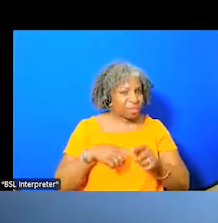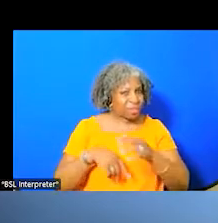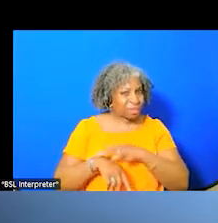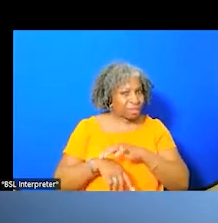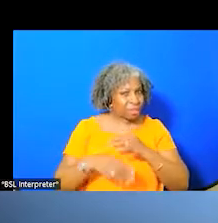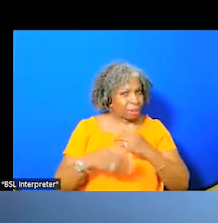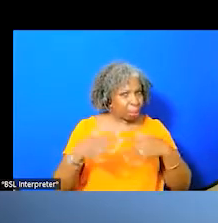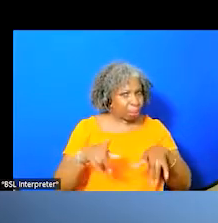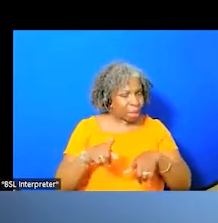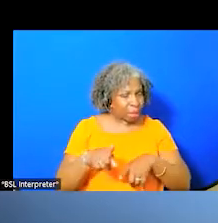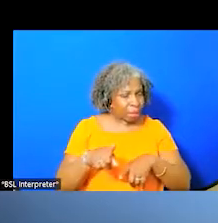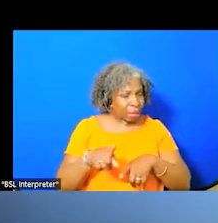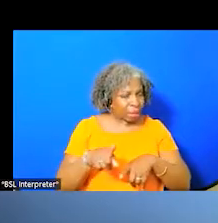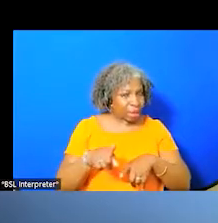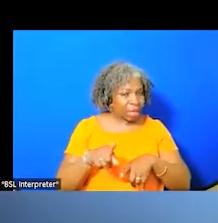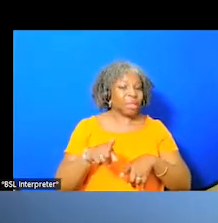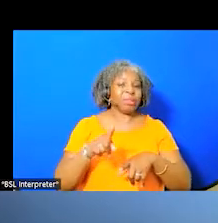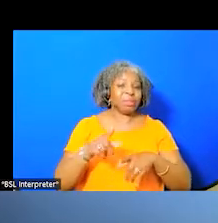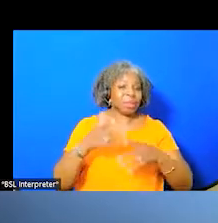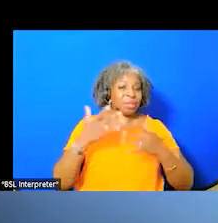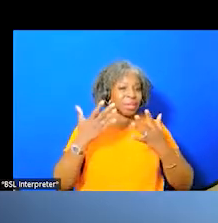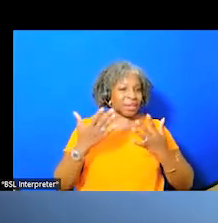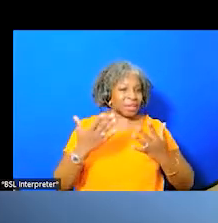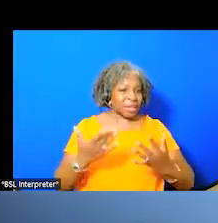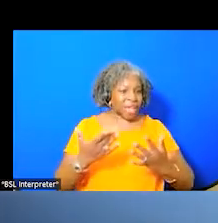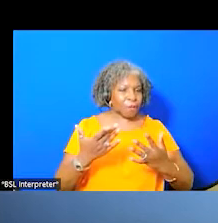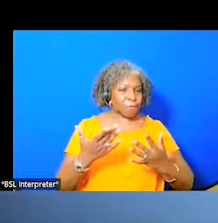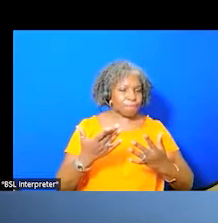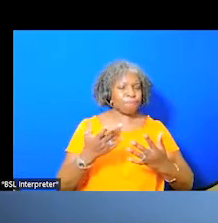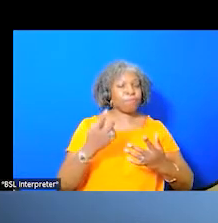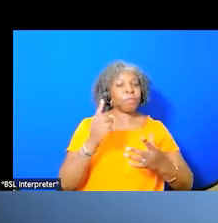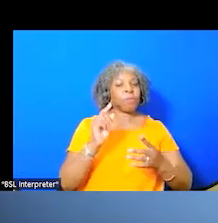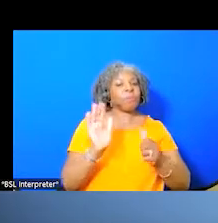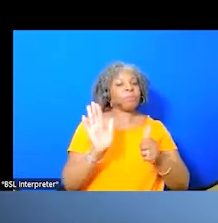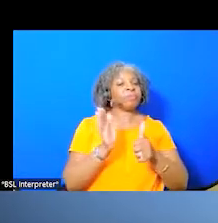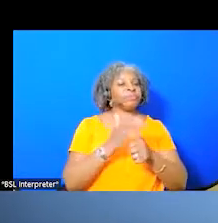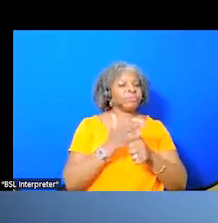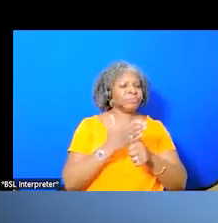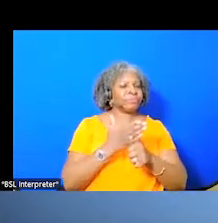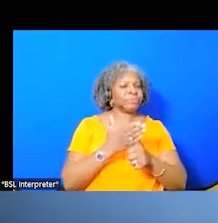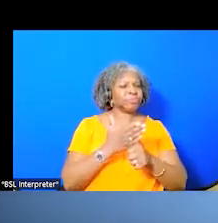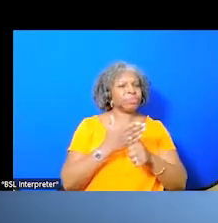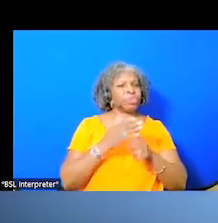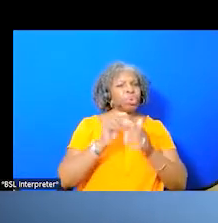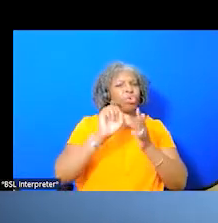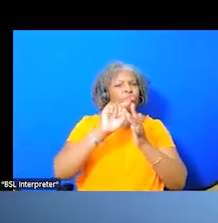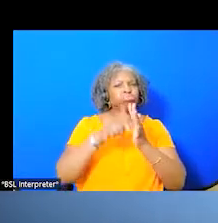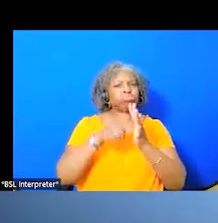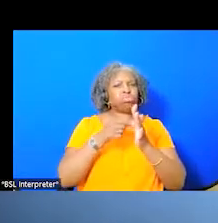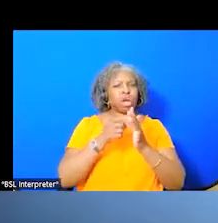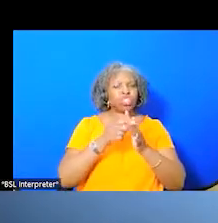And so, what I'm going to do is... So, the first thing I wanted to, when you think of that project, I want to ask you a couple of questions.